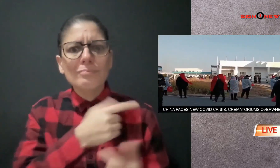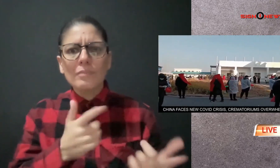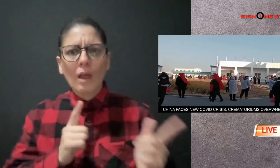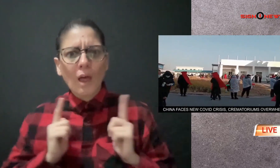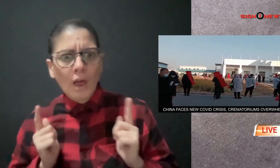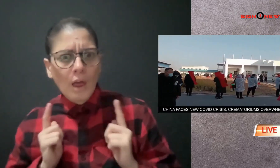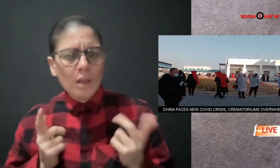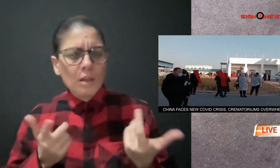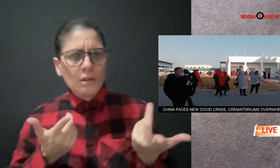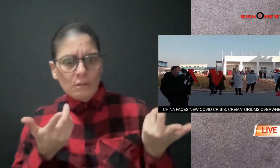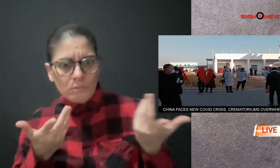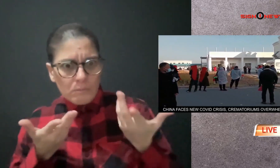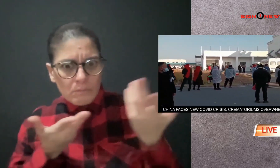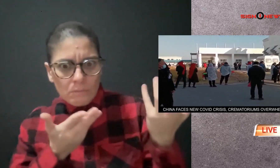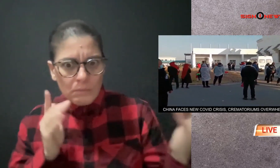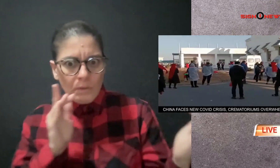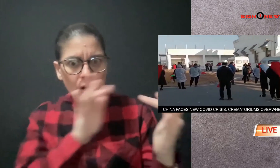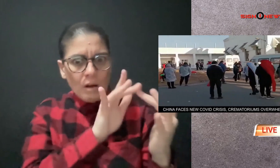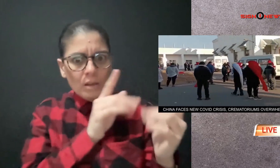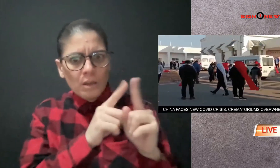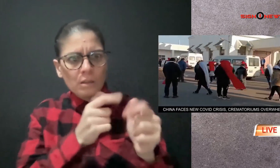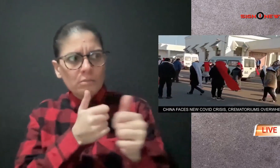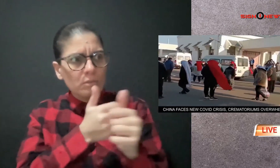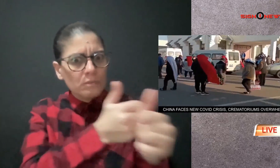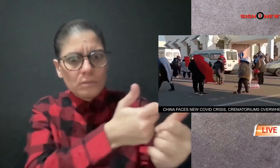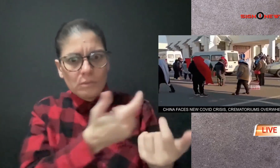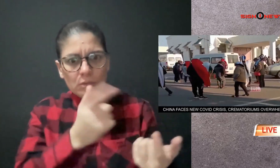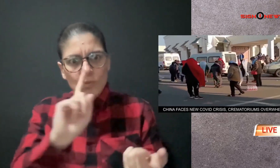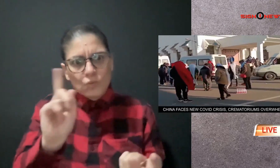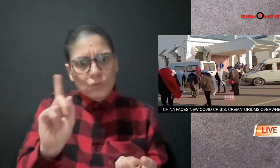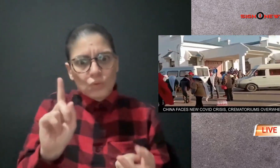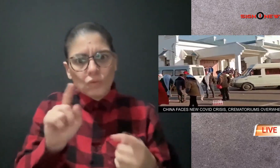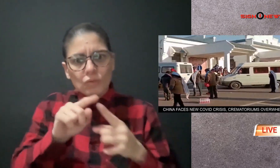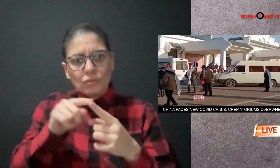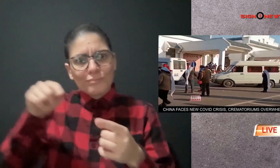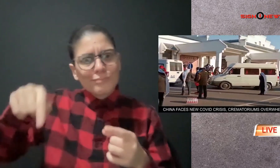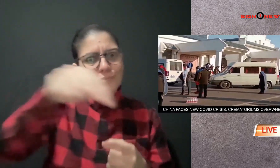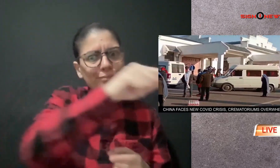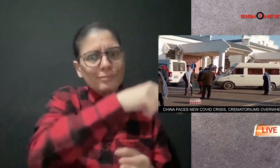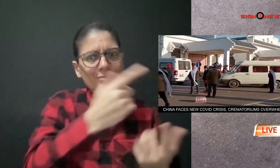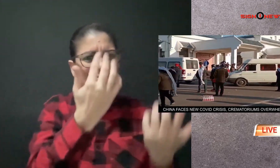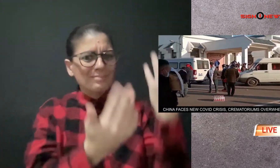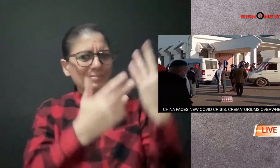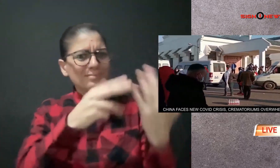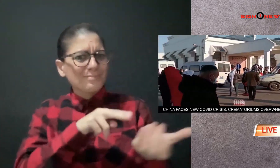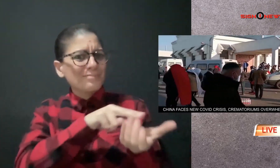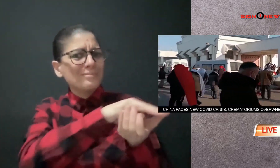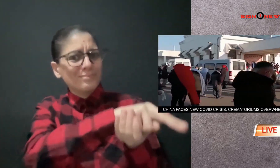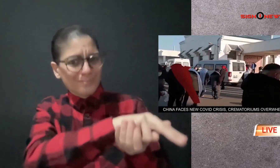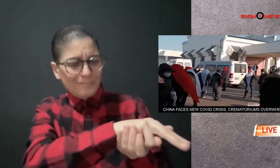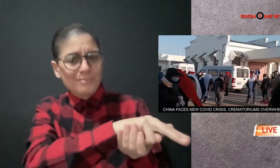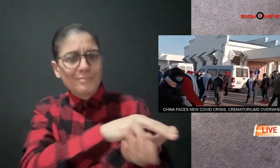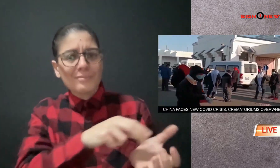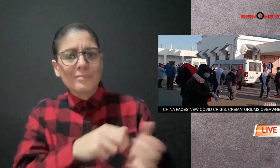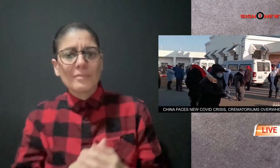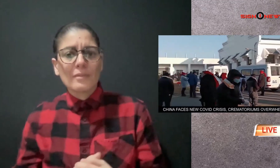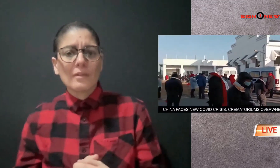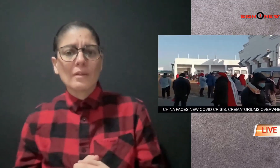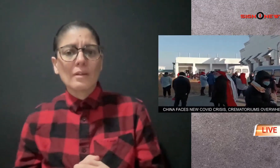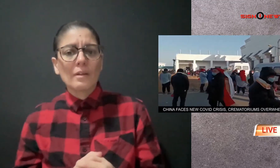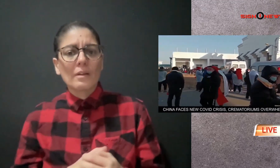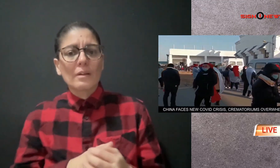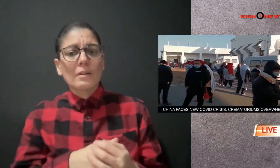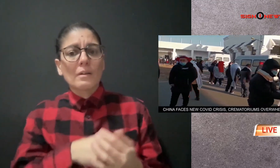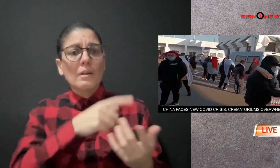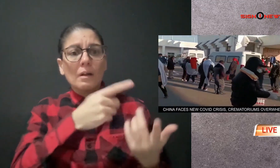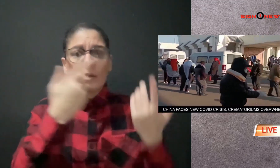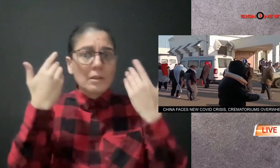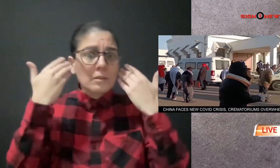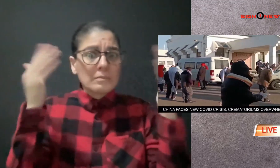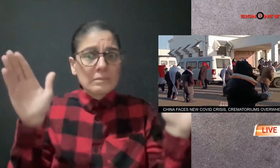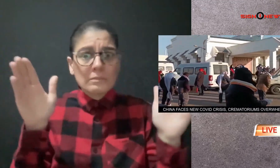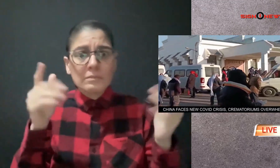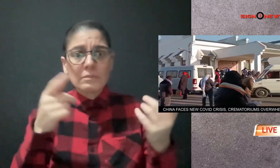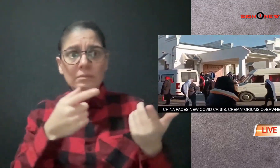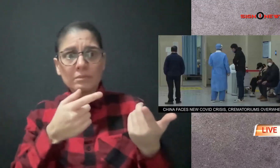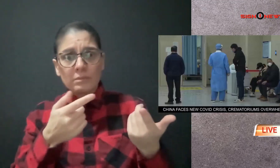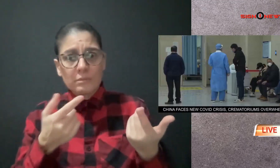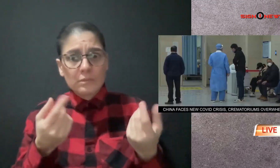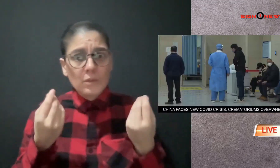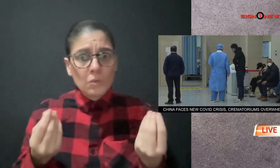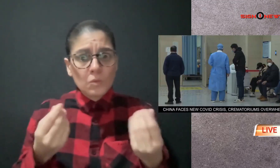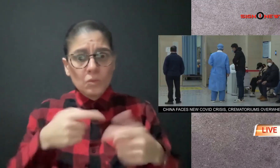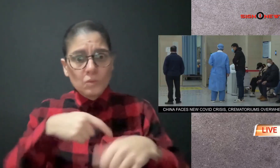and families stand and wait in their mourning clothes at some funeral homes